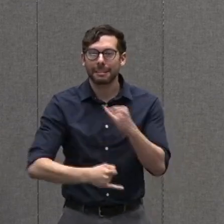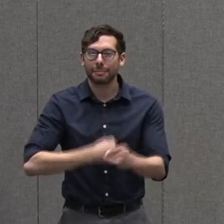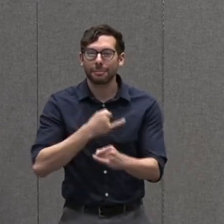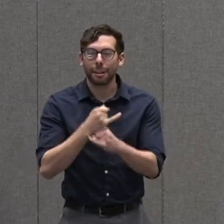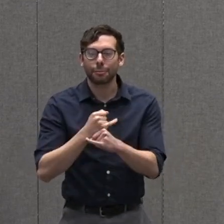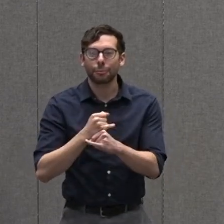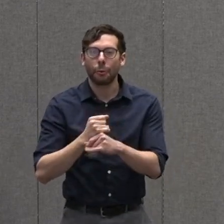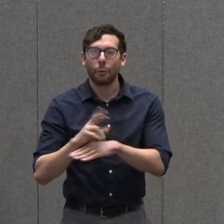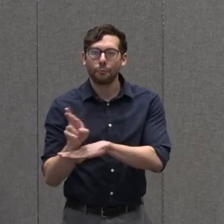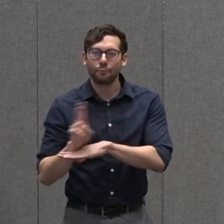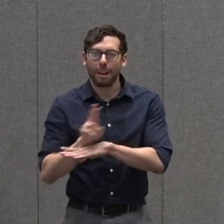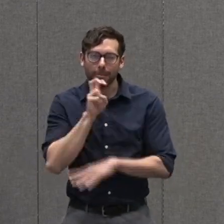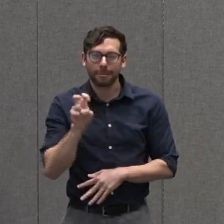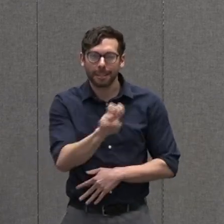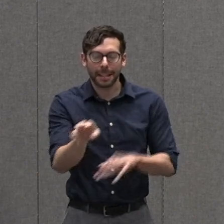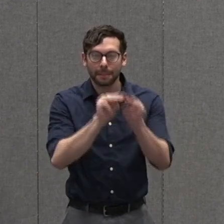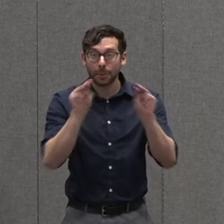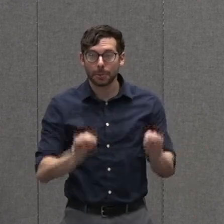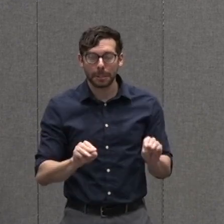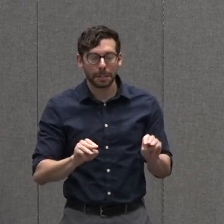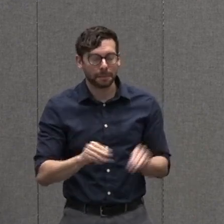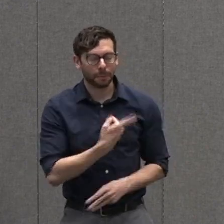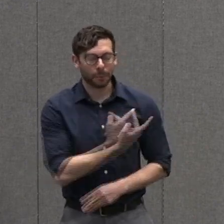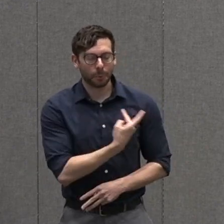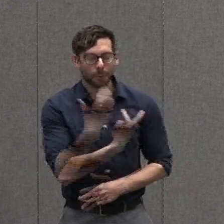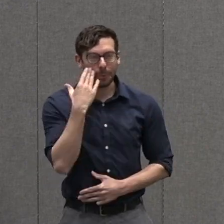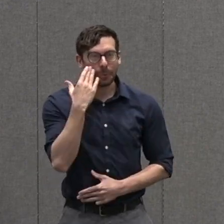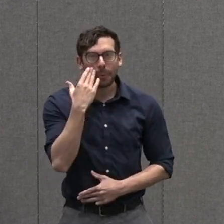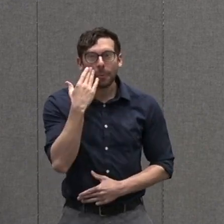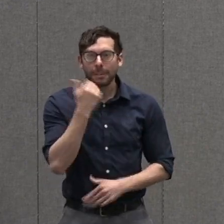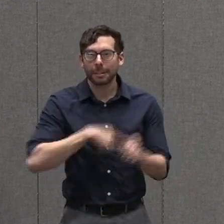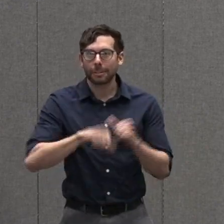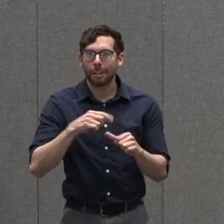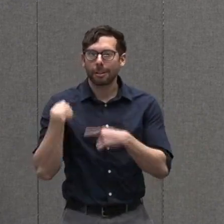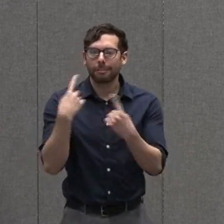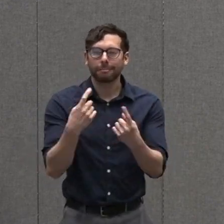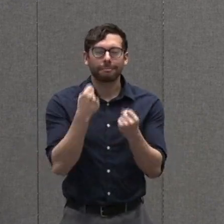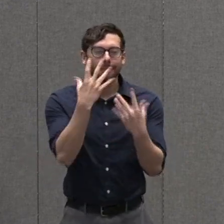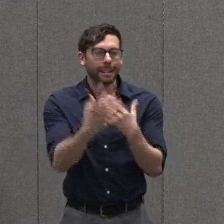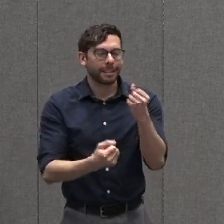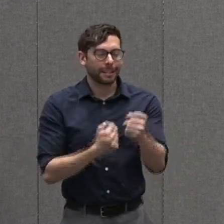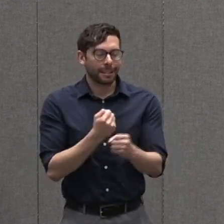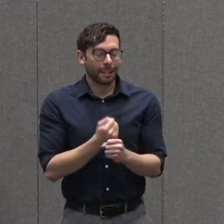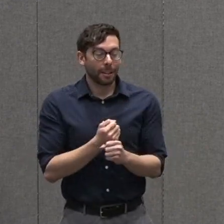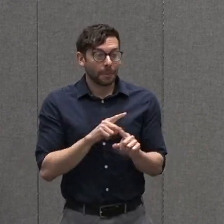but today is the first day we actually met in person. Yes, yes. And wrangler Bob's been coming out to schools,